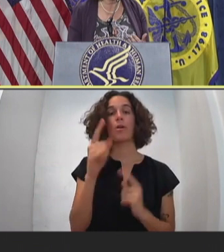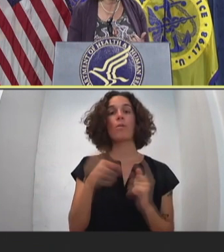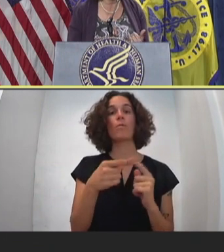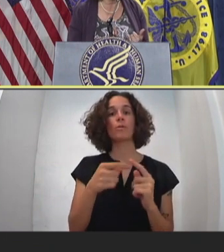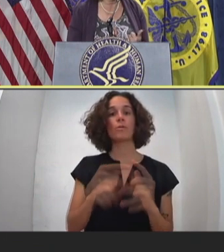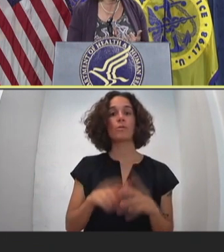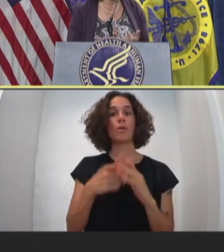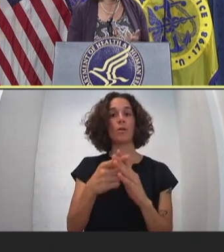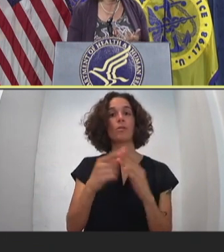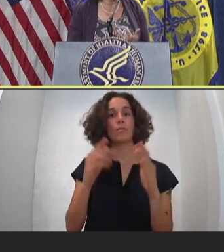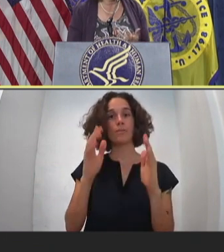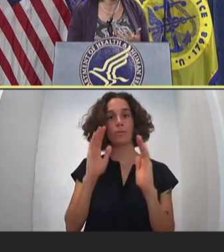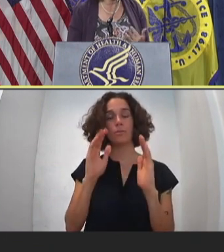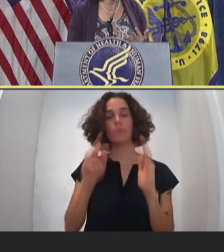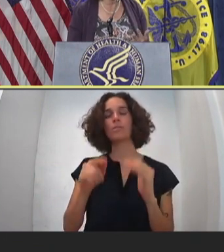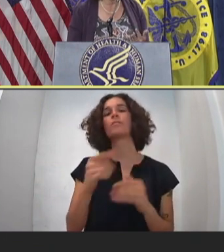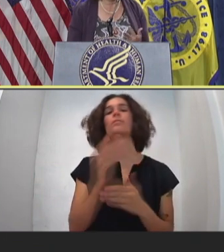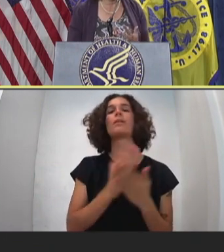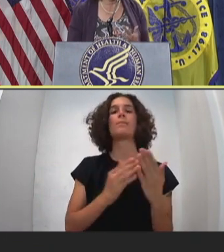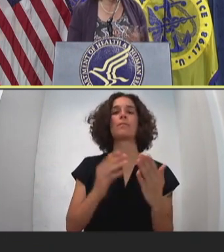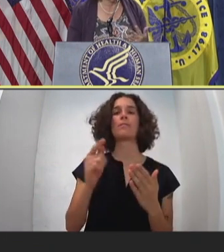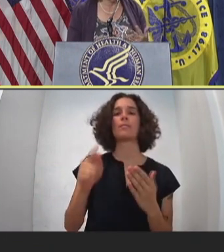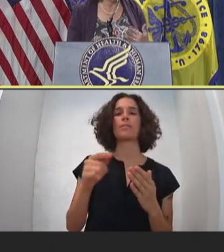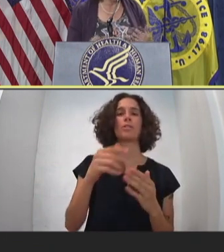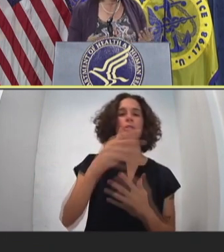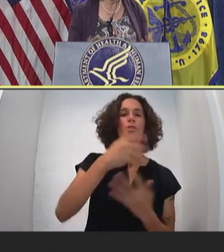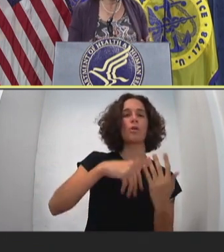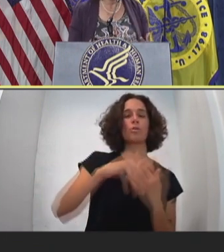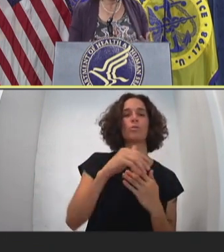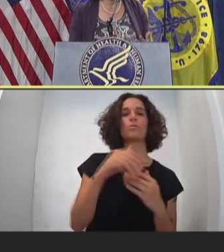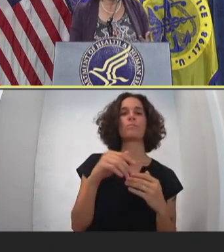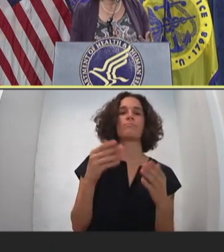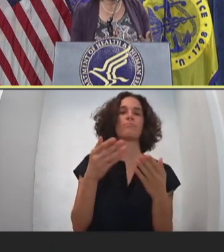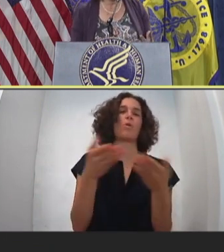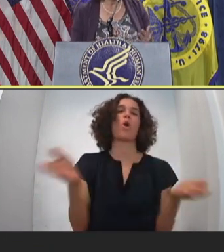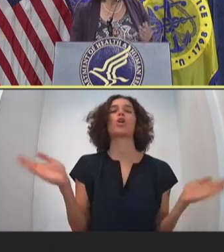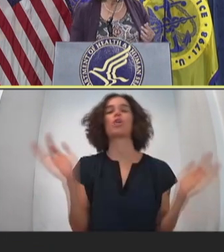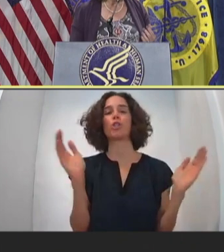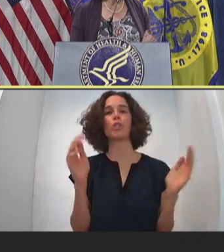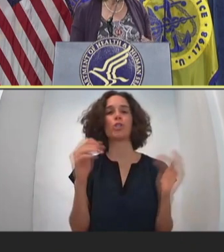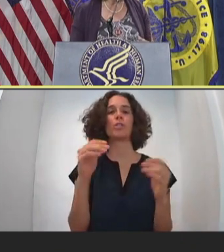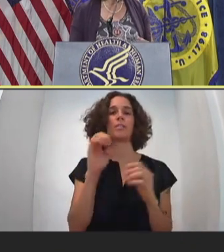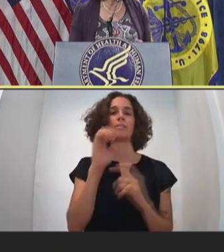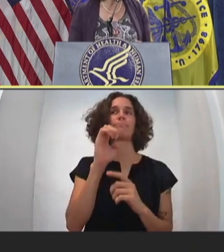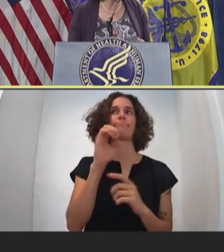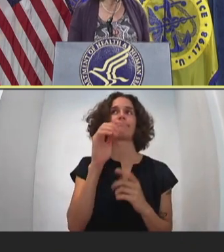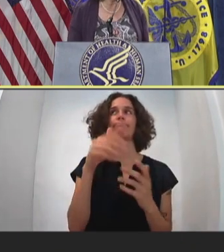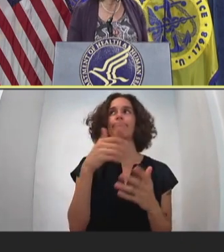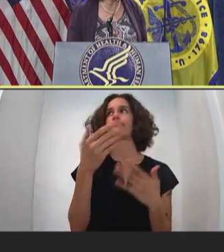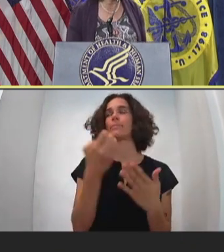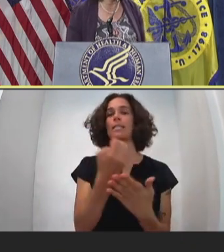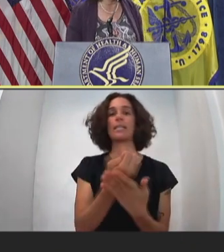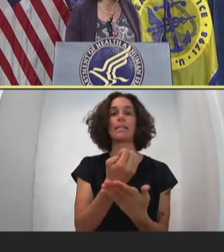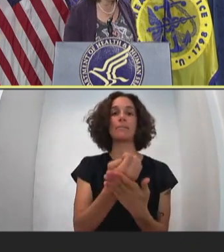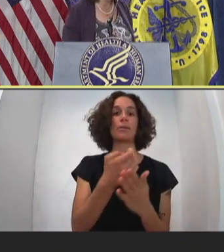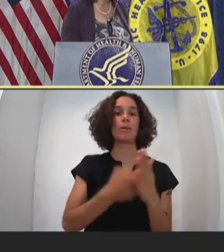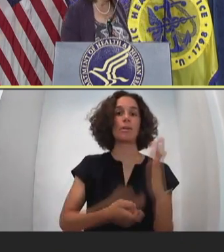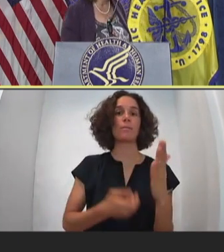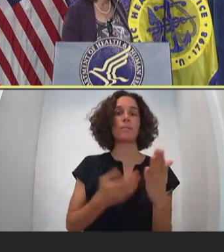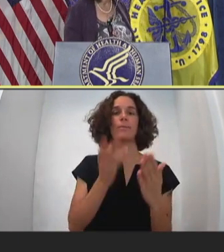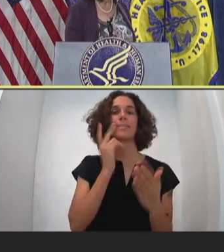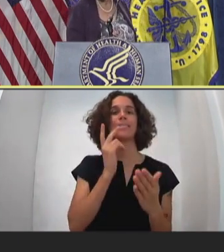of the equity, social, and broader economic costs, you may see a very different case.